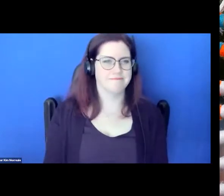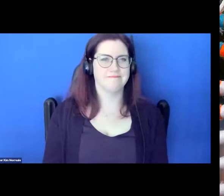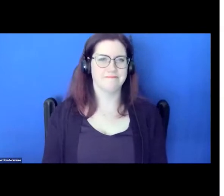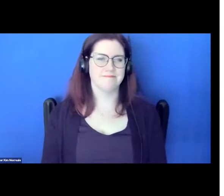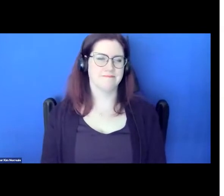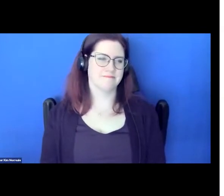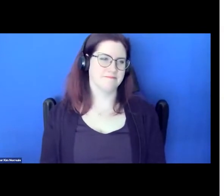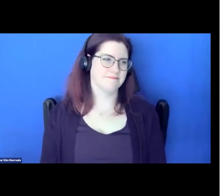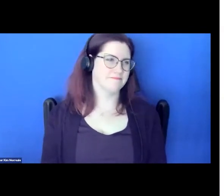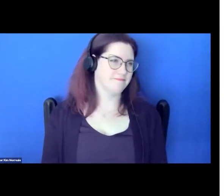Next slide, please.